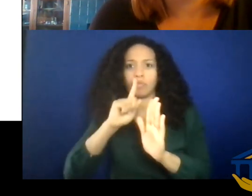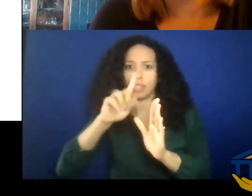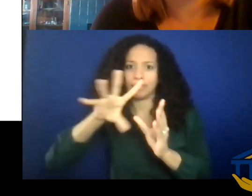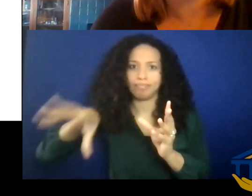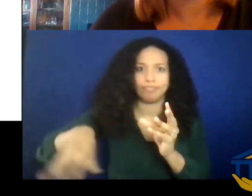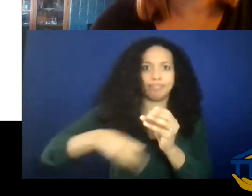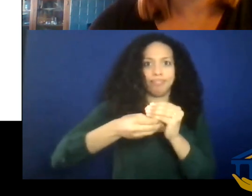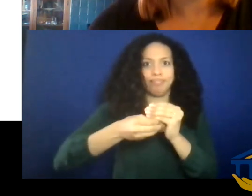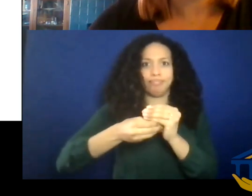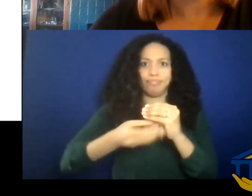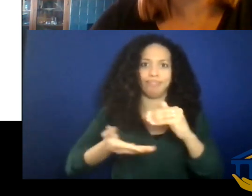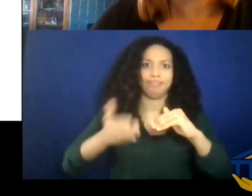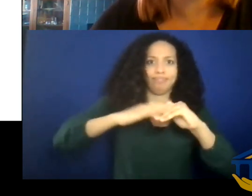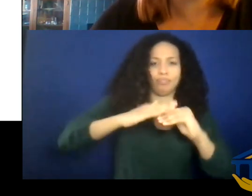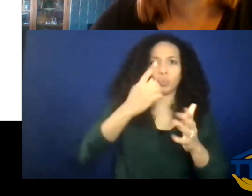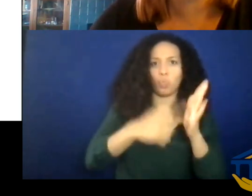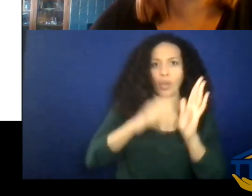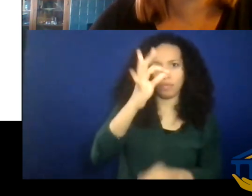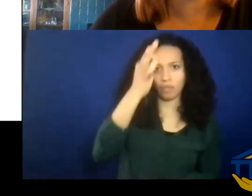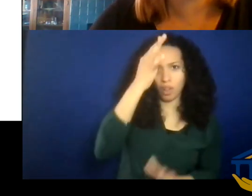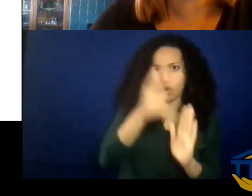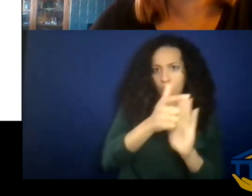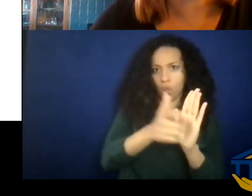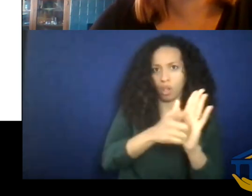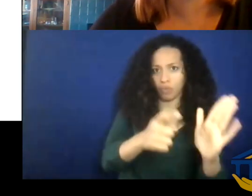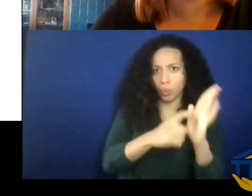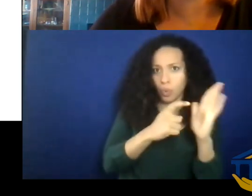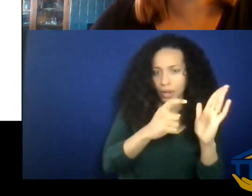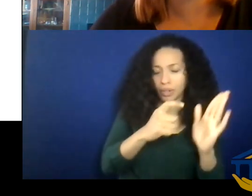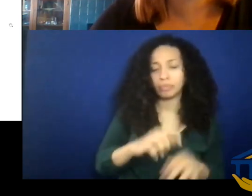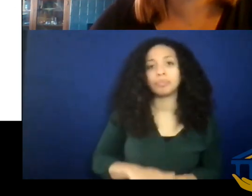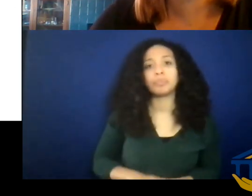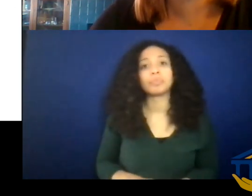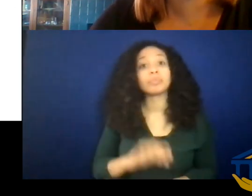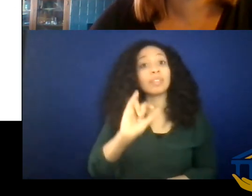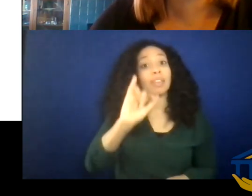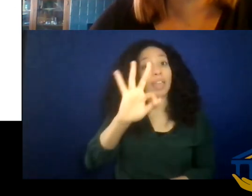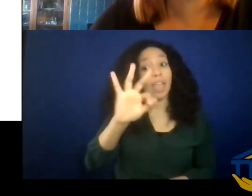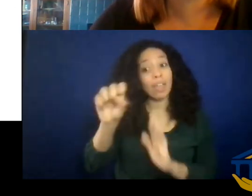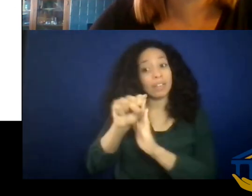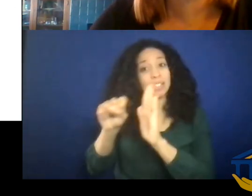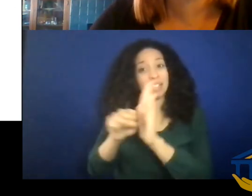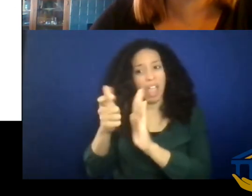um, to the extent that there is ever a state law that seems inconsistent with a federal law